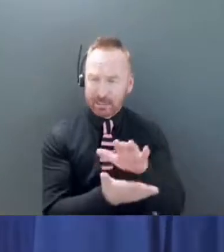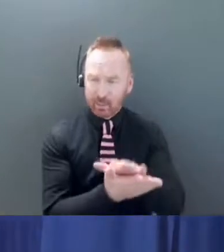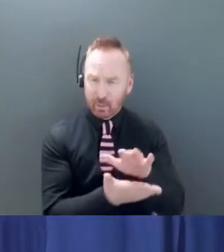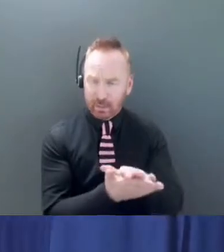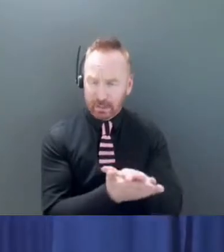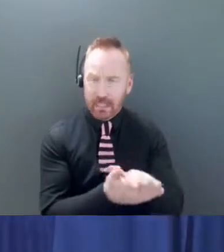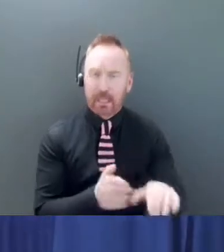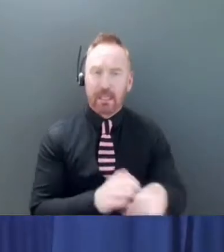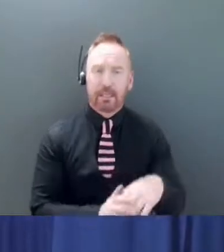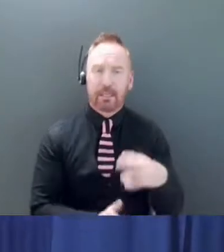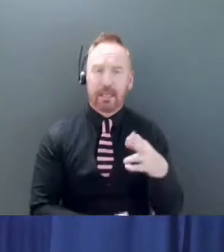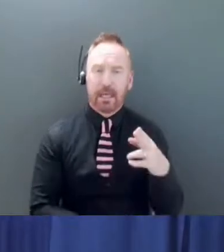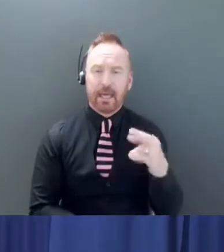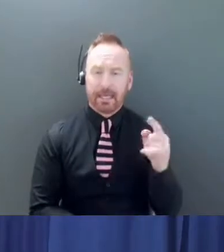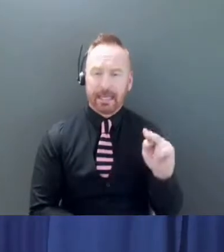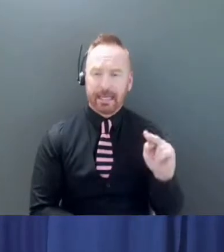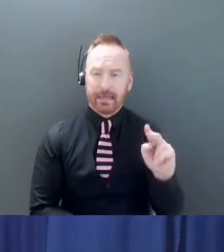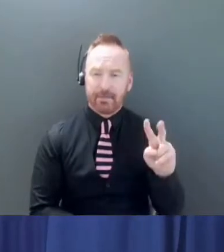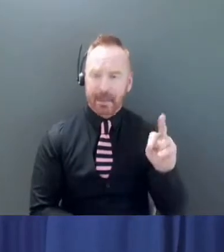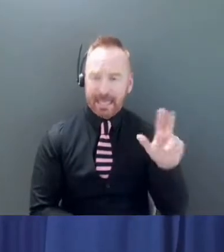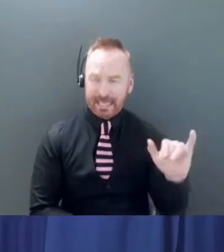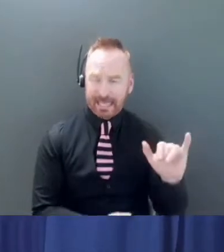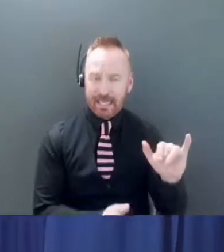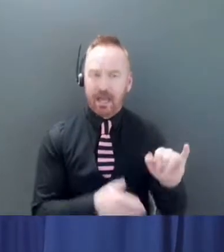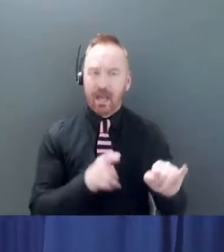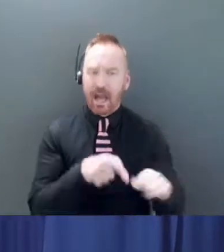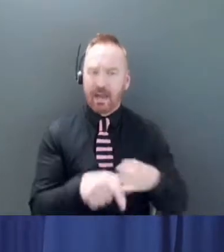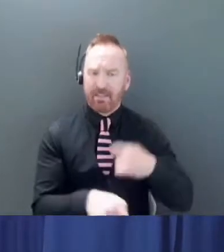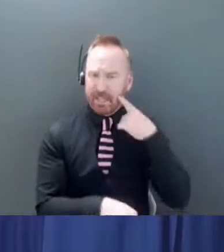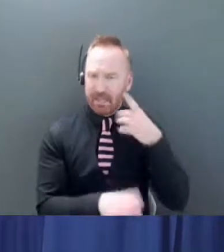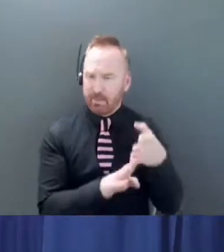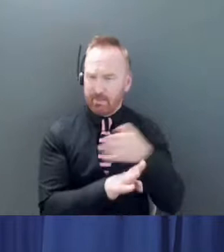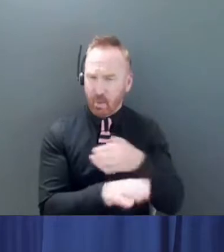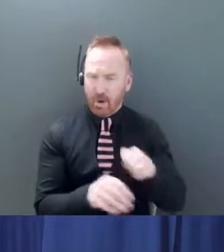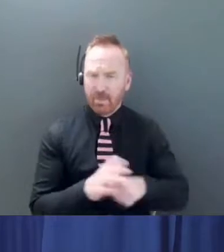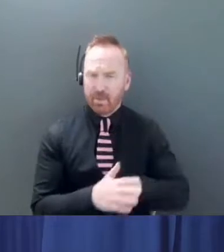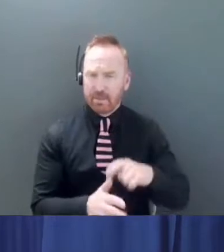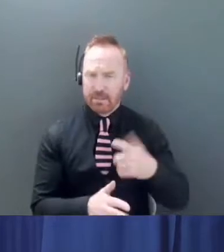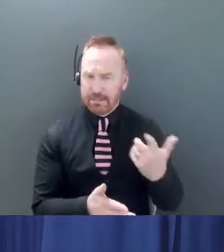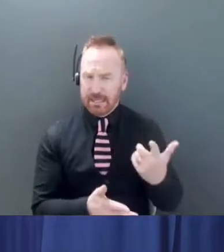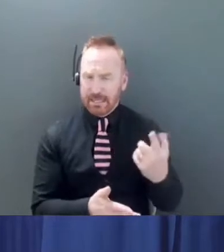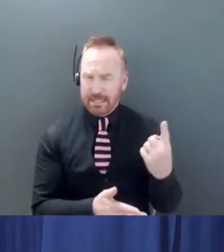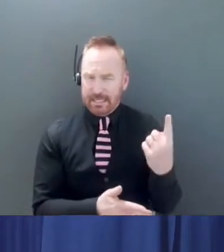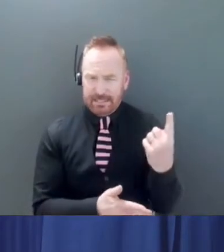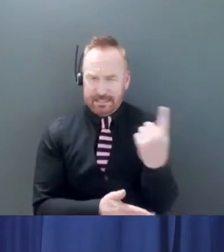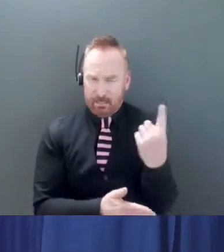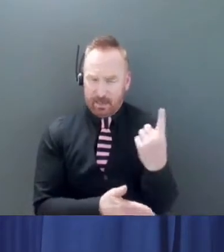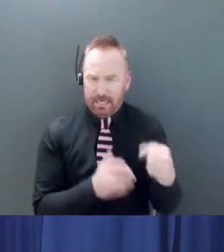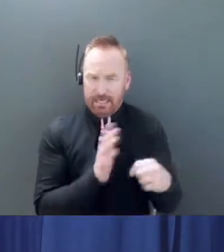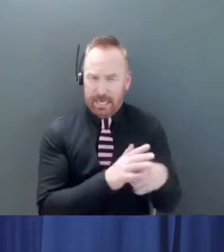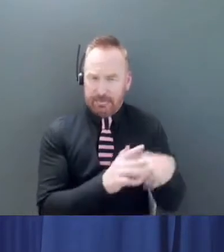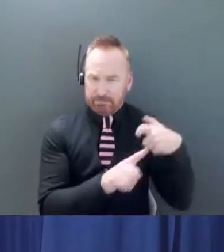sex offender was convicted who was working at the school. I was wondering if the school should have notified parents that this took place.